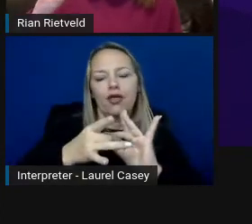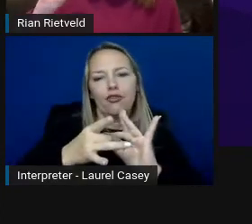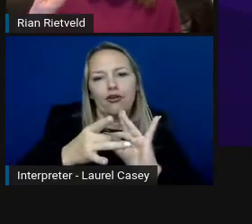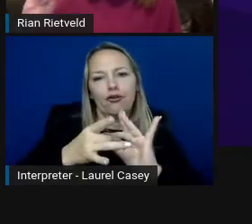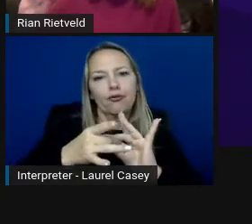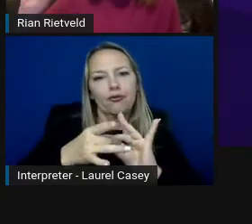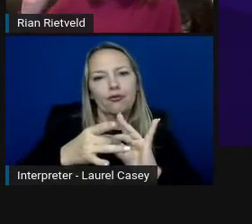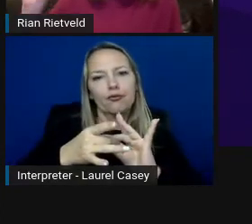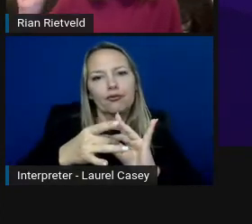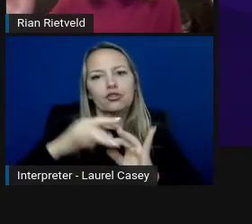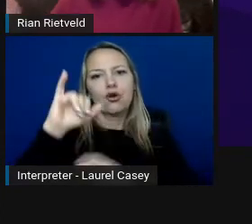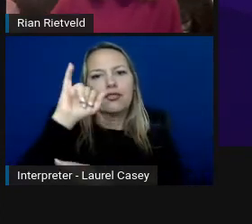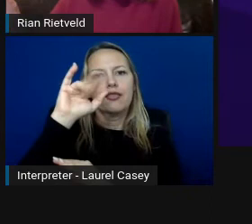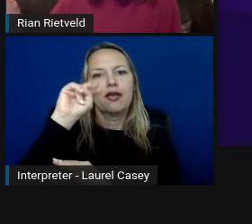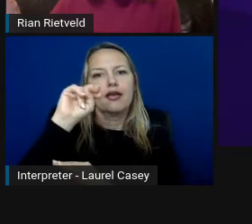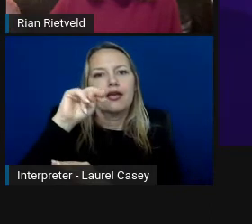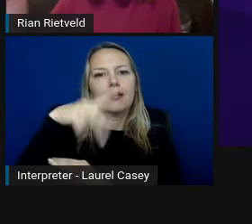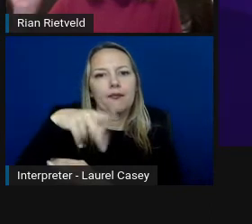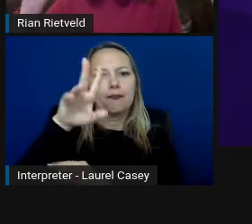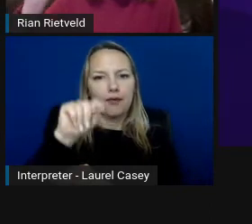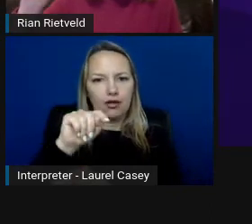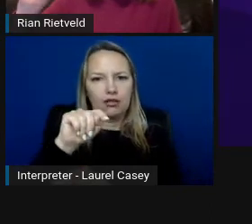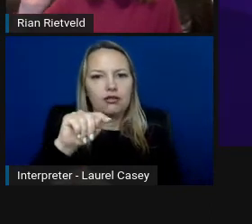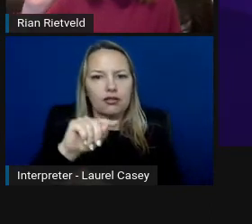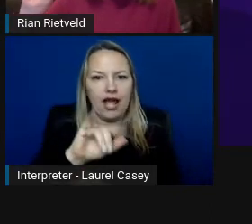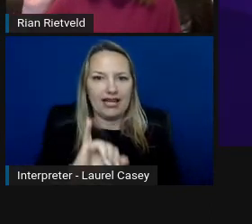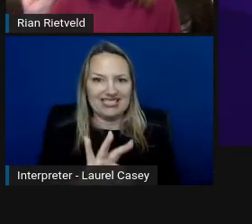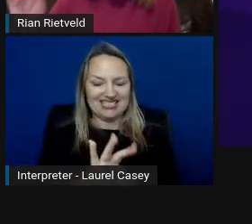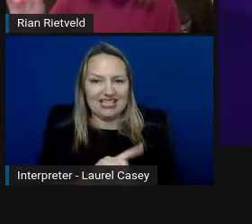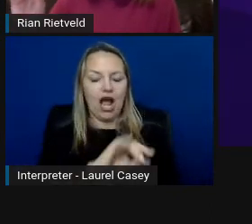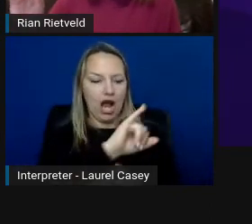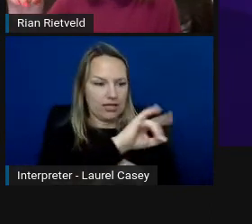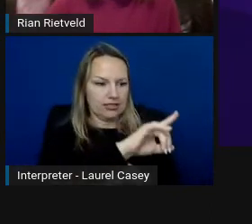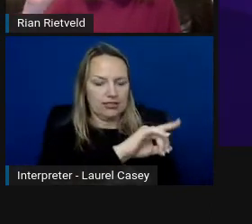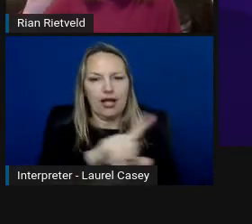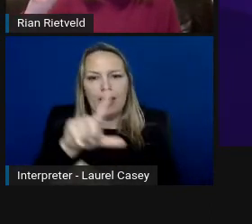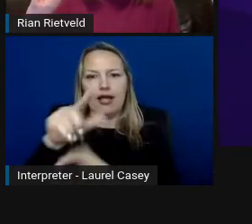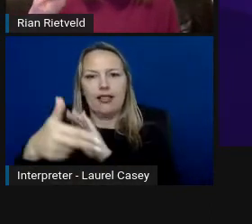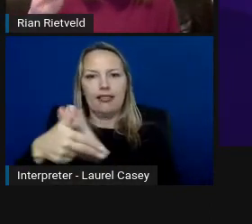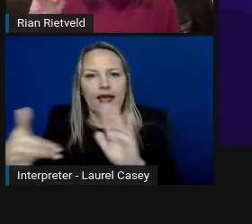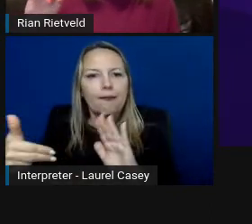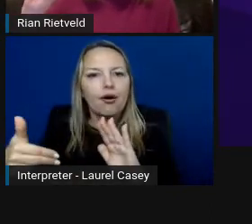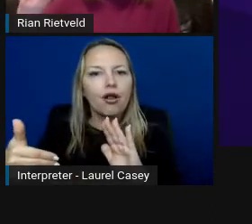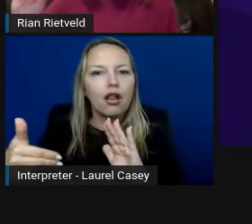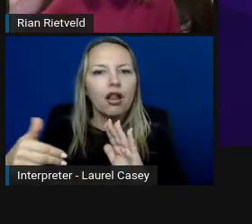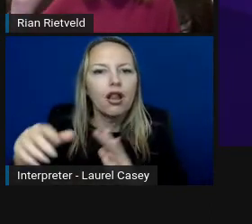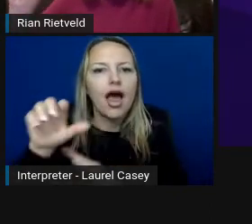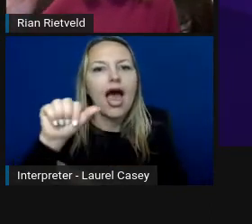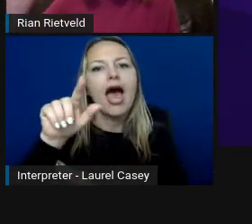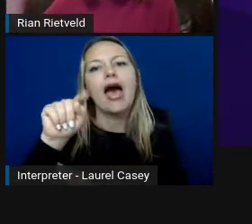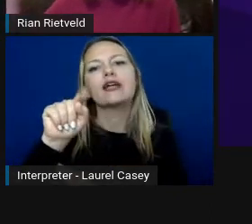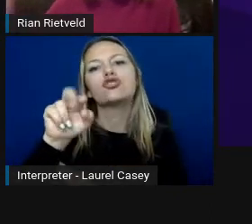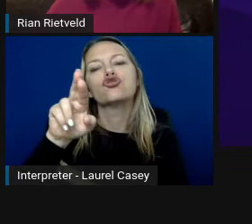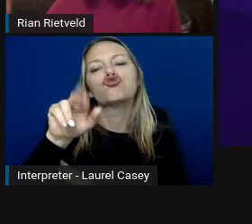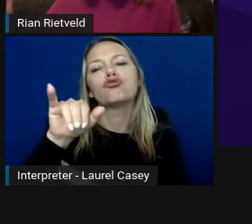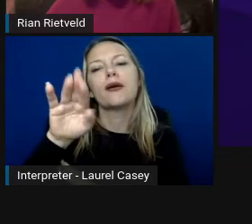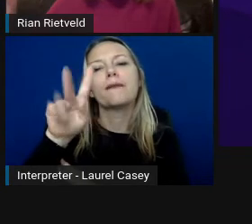The input you give an ID and the label, you give an attribute for referring to that Id.